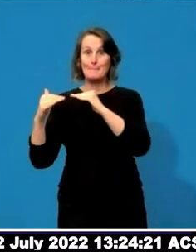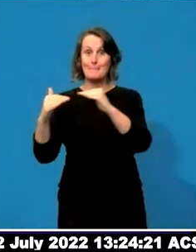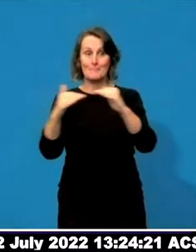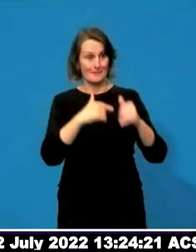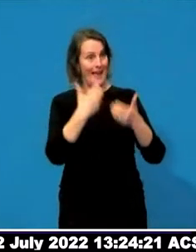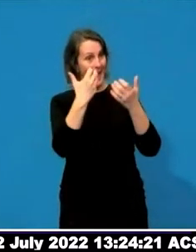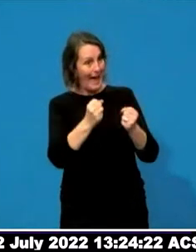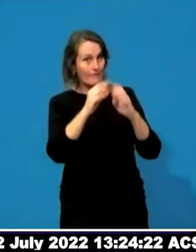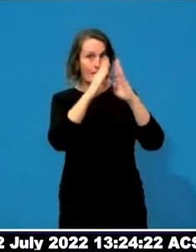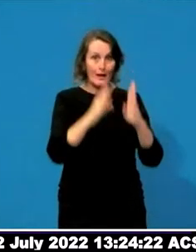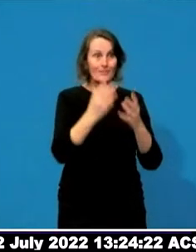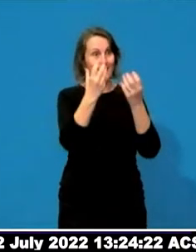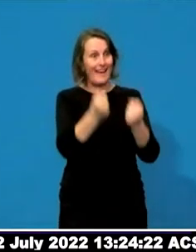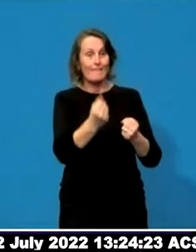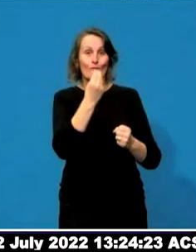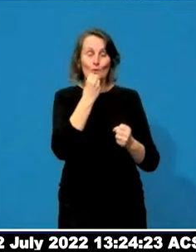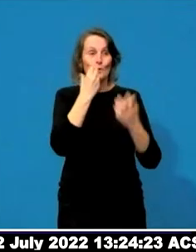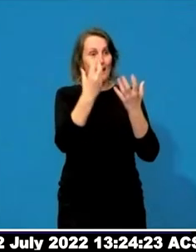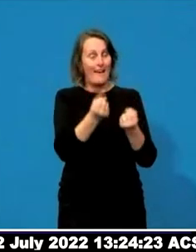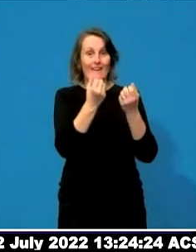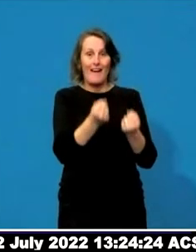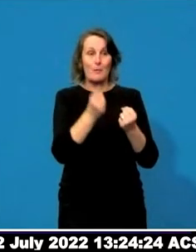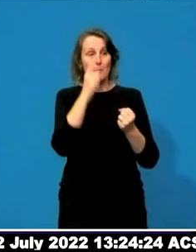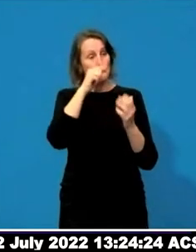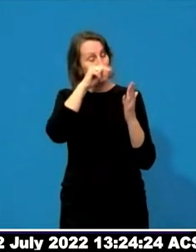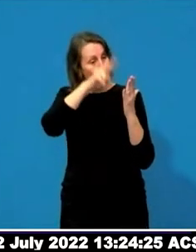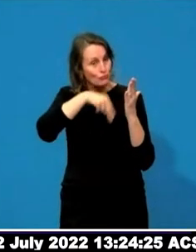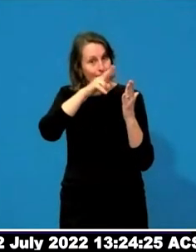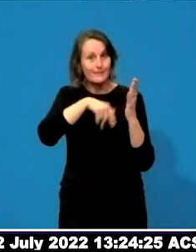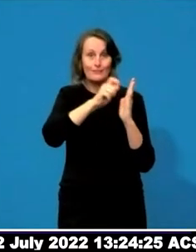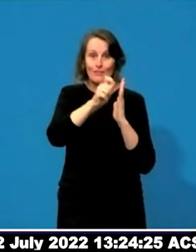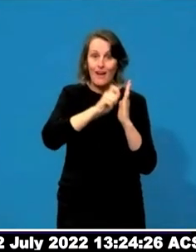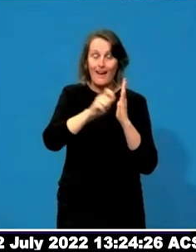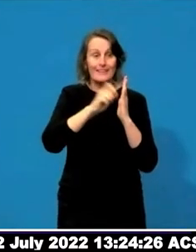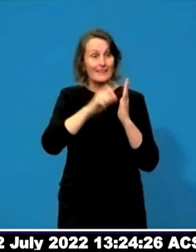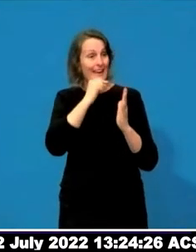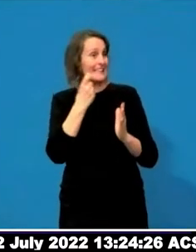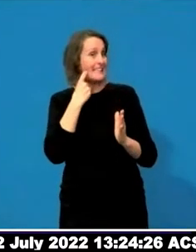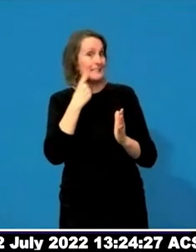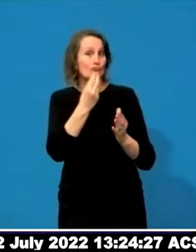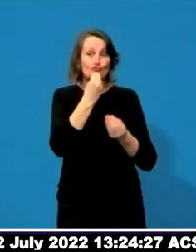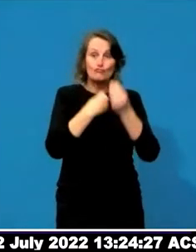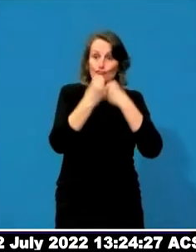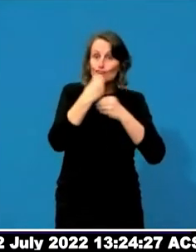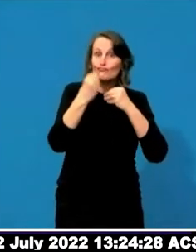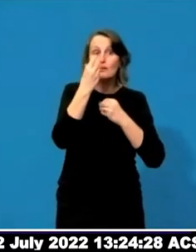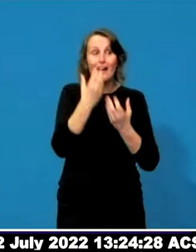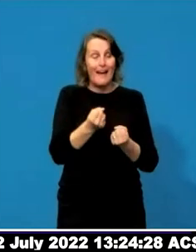that everyone has a moderate level of literacy and access to food and shelter and that a wide range of services